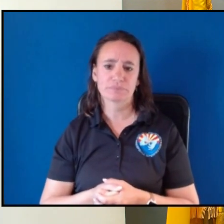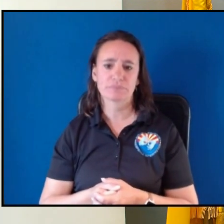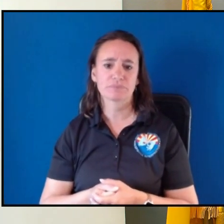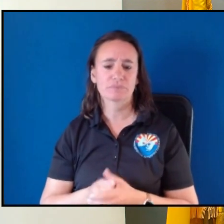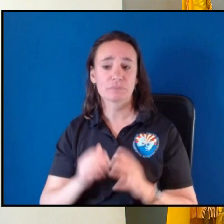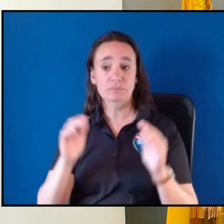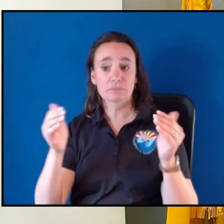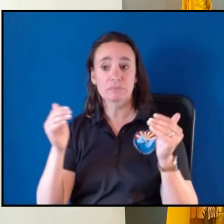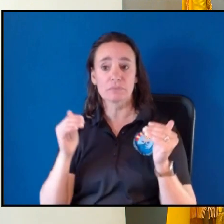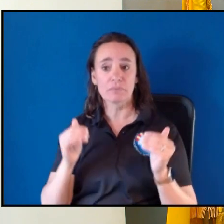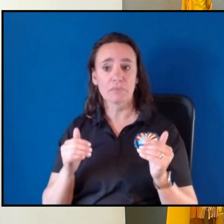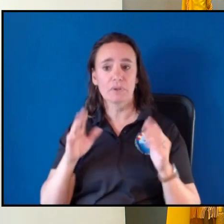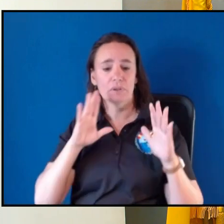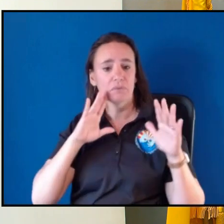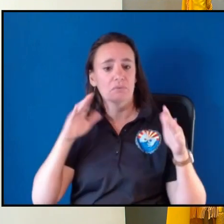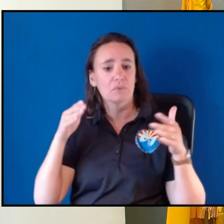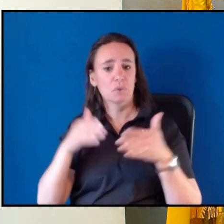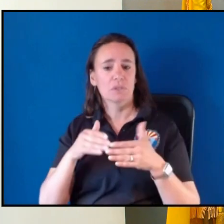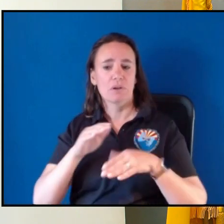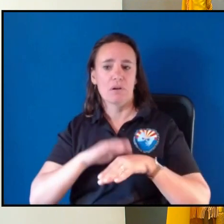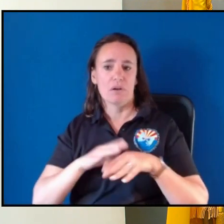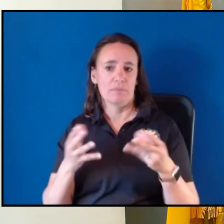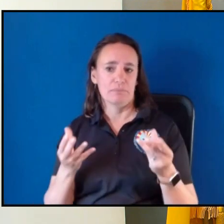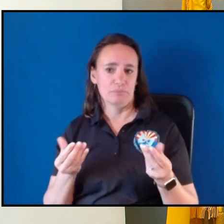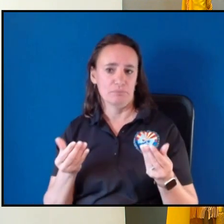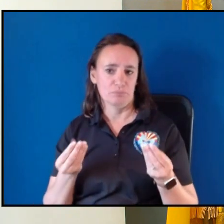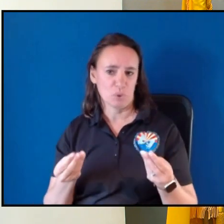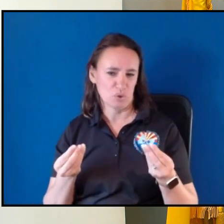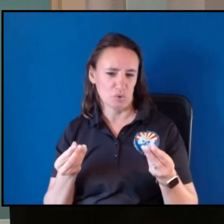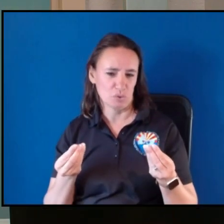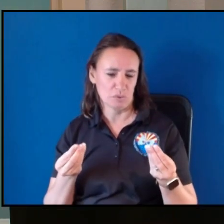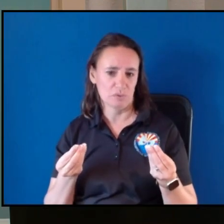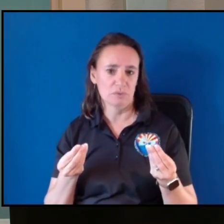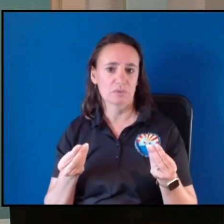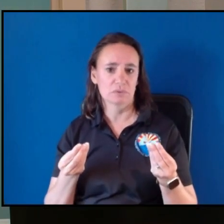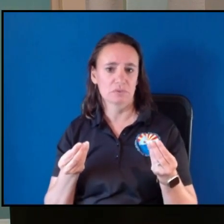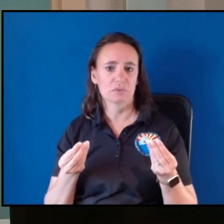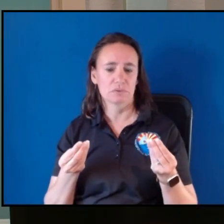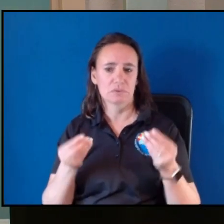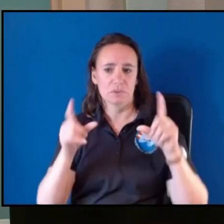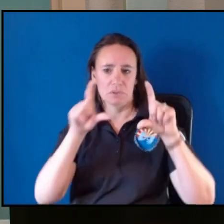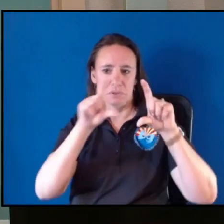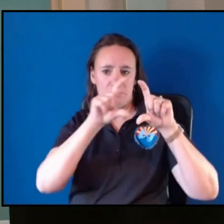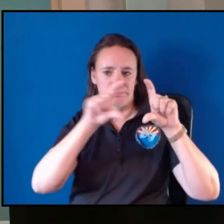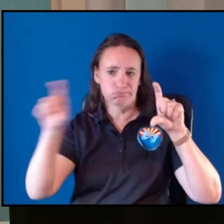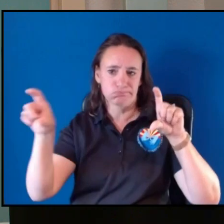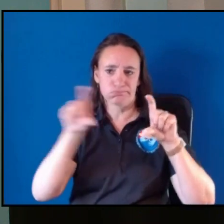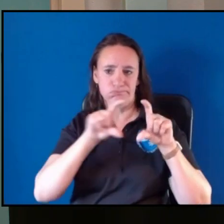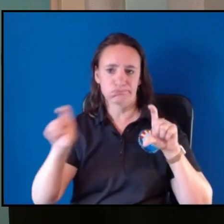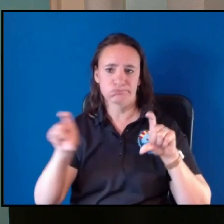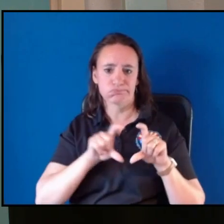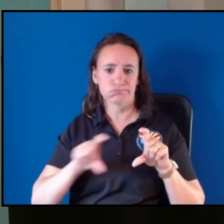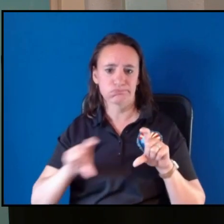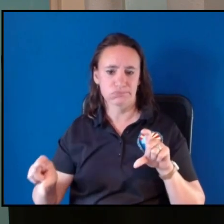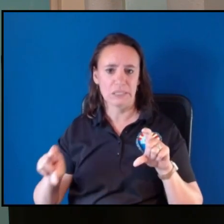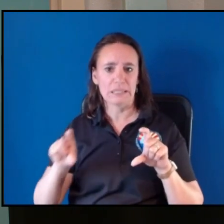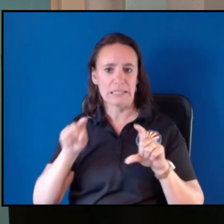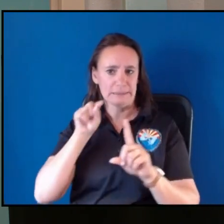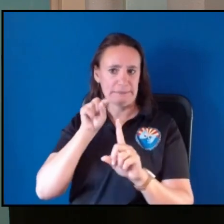And this is a point, a forecast point, that's right over the fire itself and so what it's given